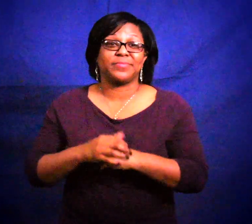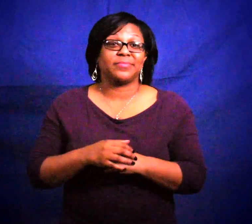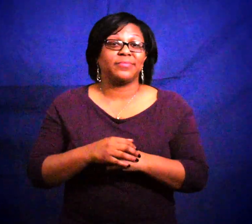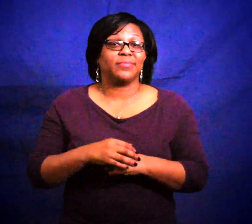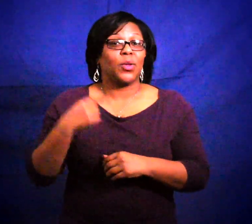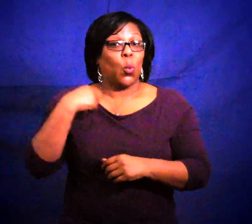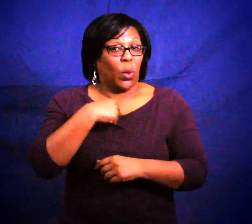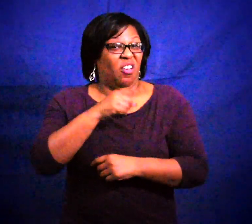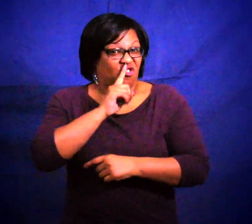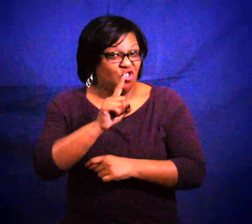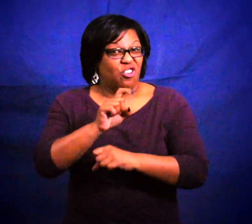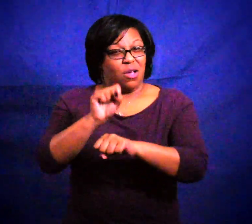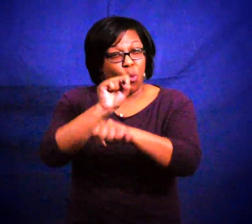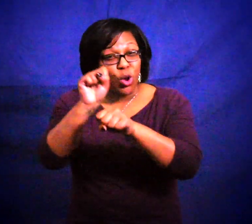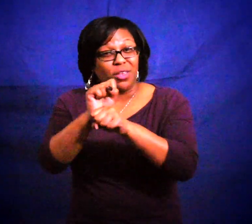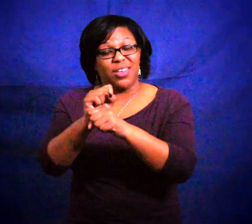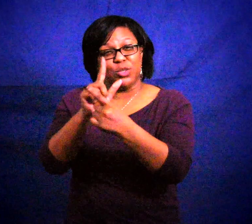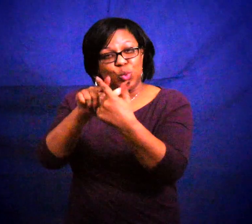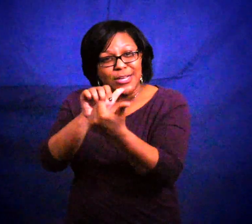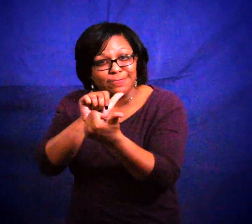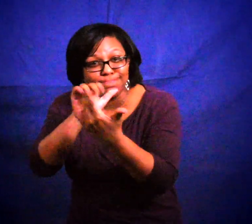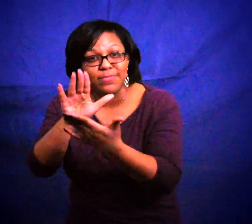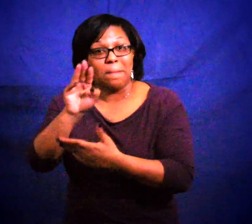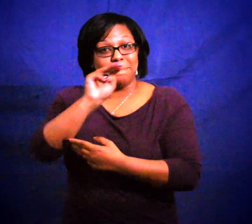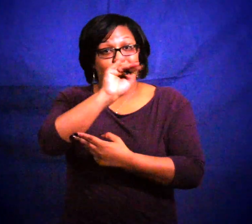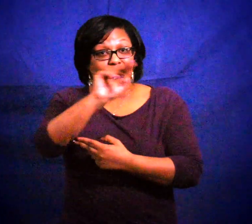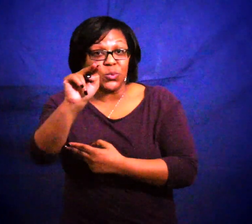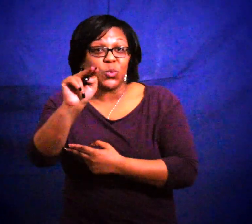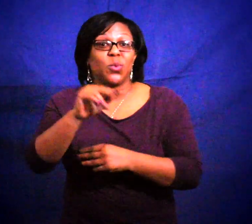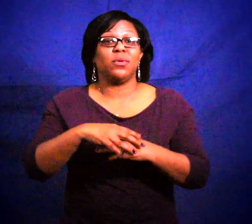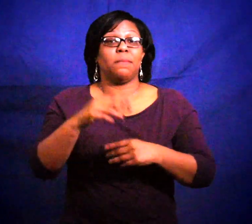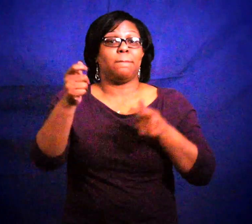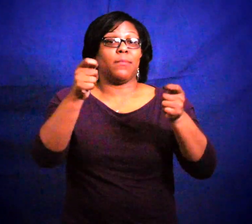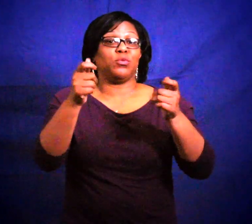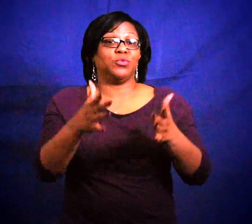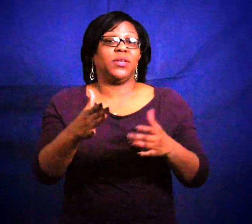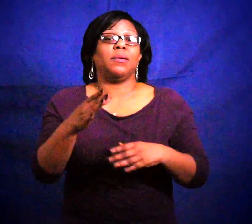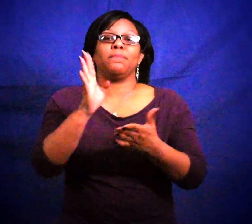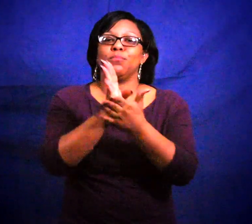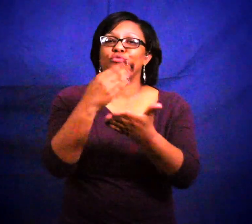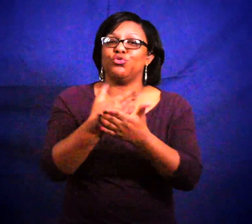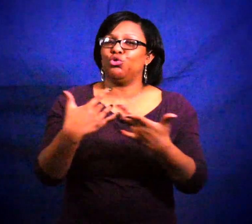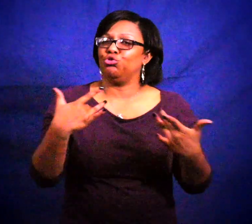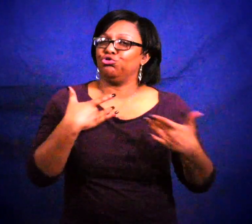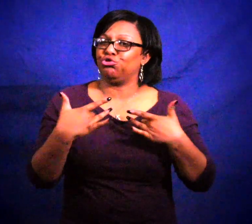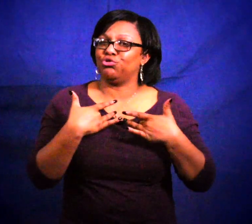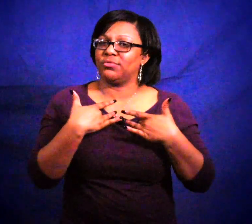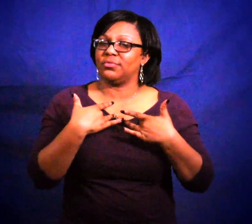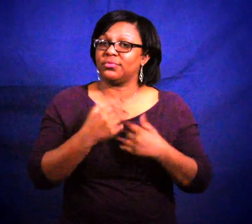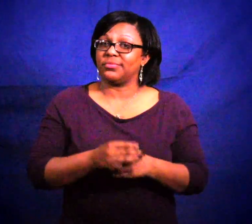We are working to address Minnesota Management and Budget’s concerns.